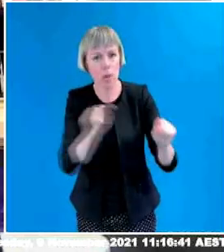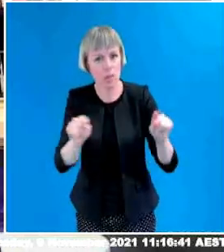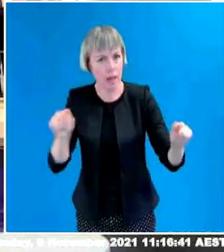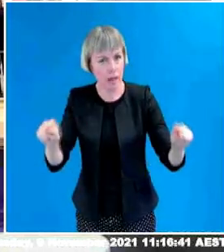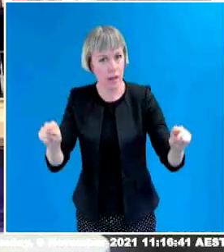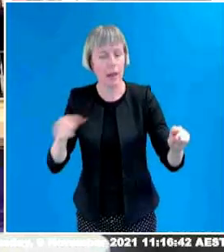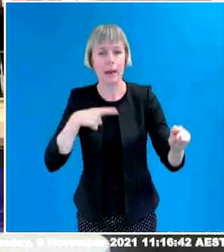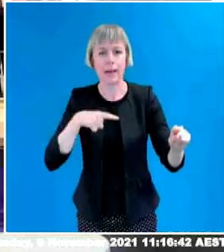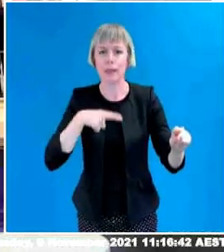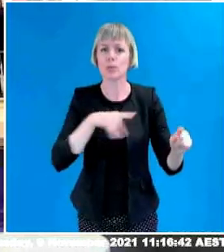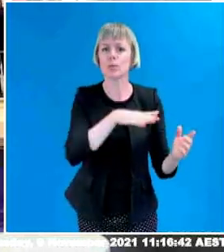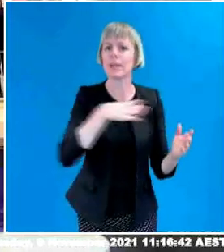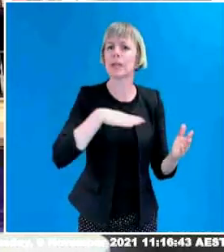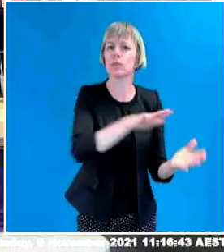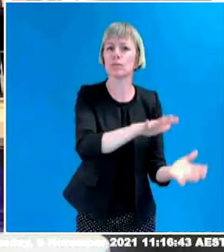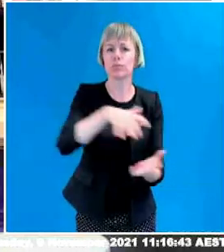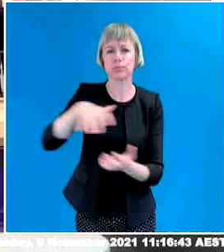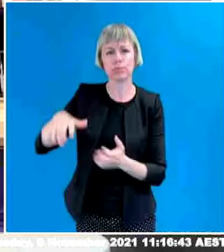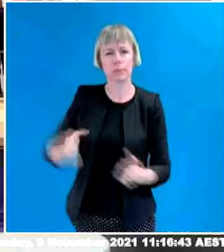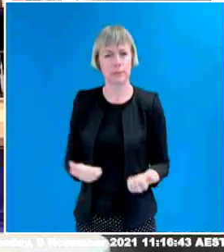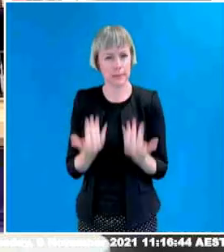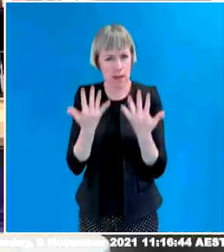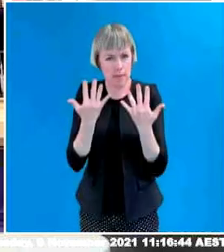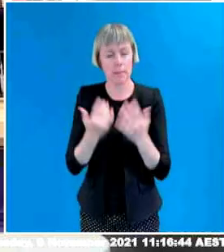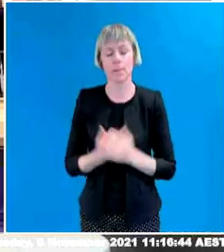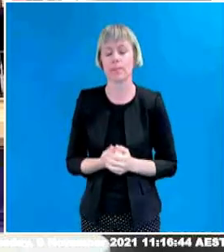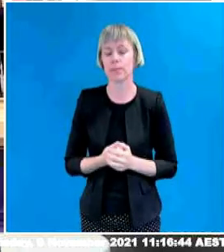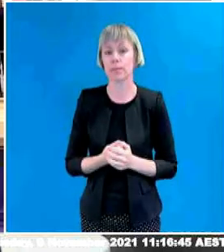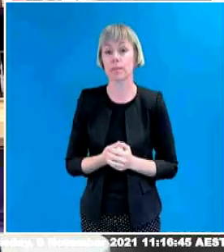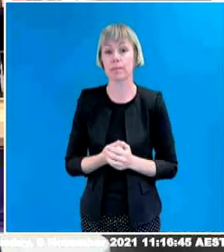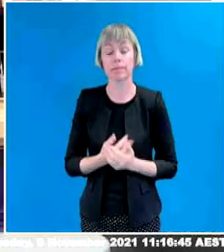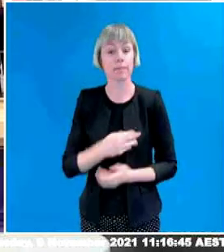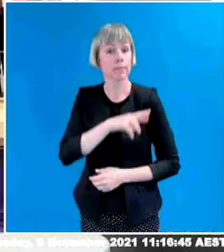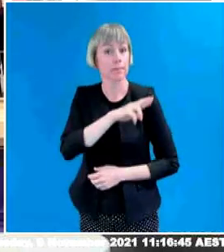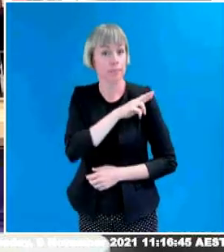So human rights due diligence is trying to introduce the idea for companies that